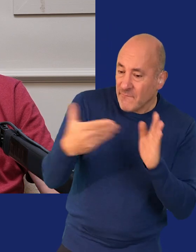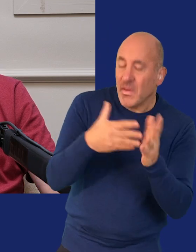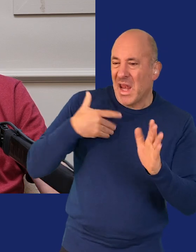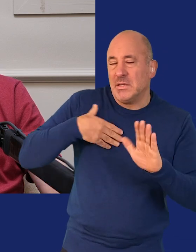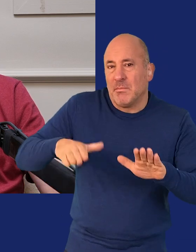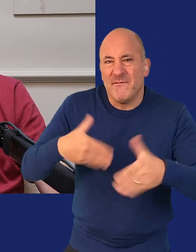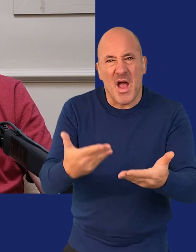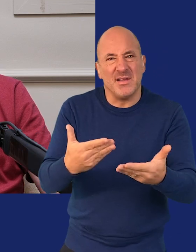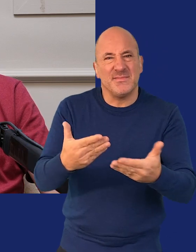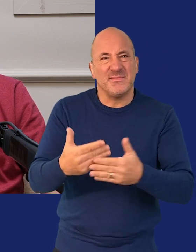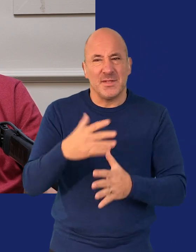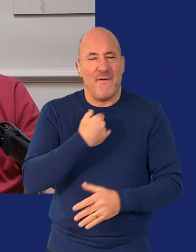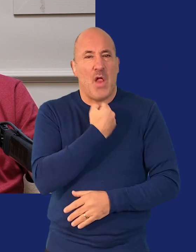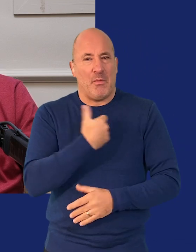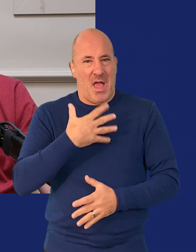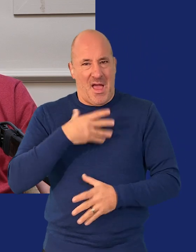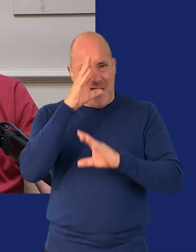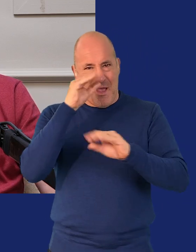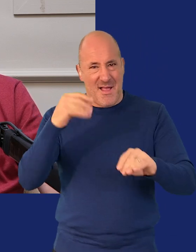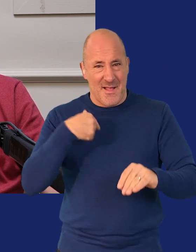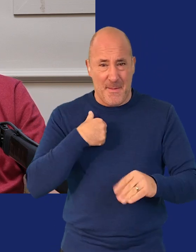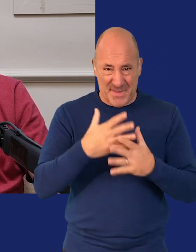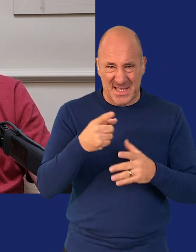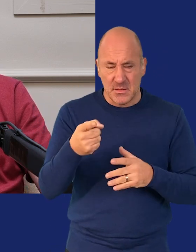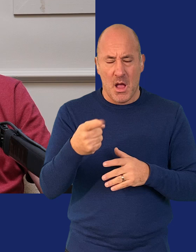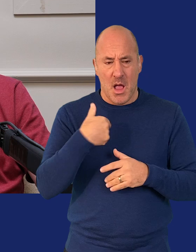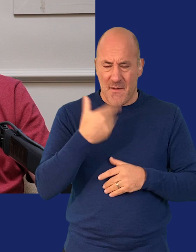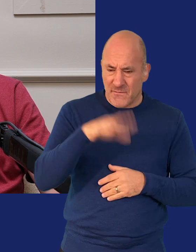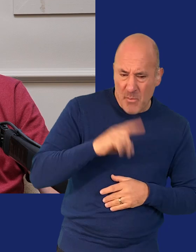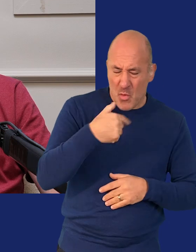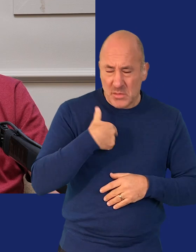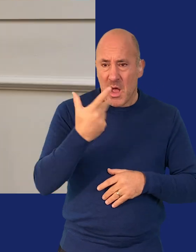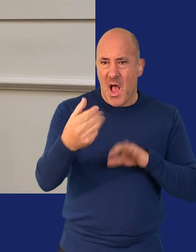I like to show my vulnerability and I do that so that people can better relate to where I come from.